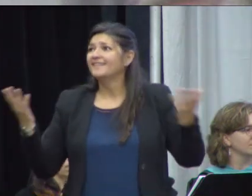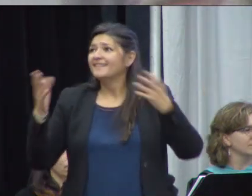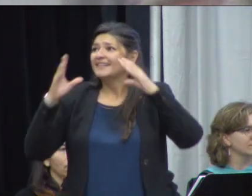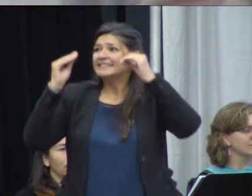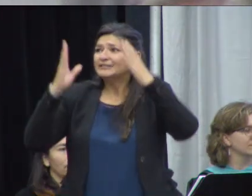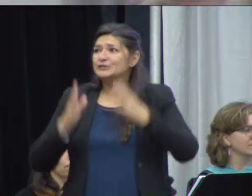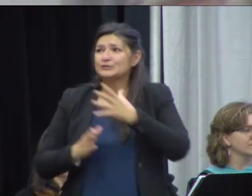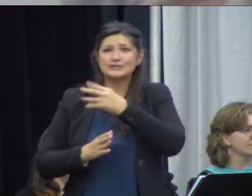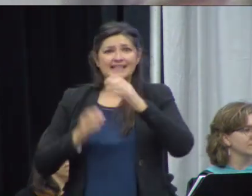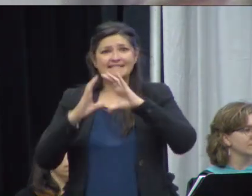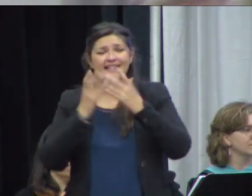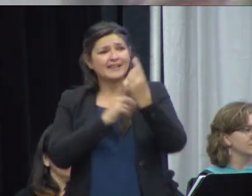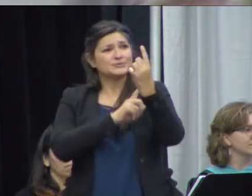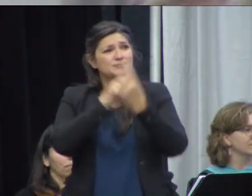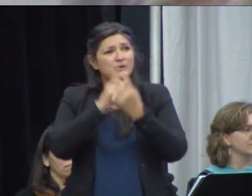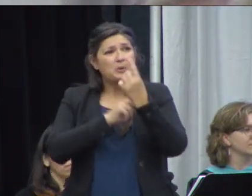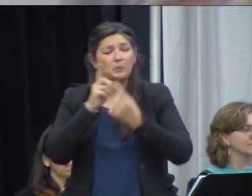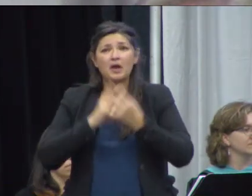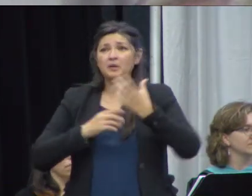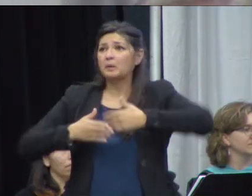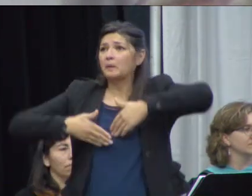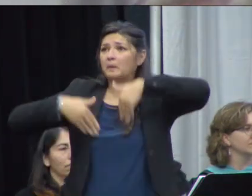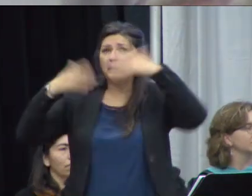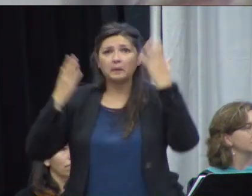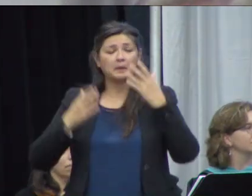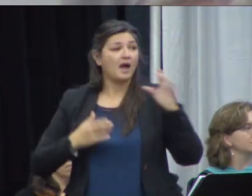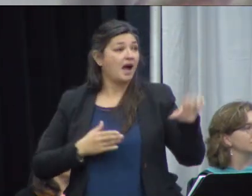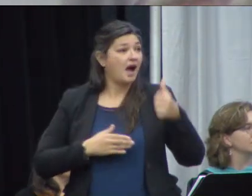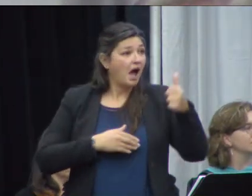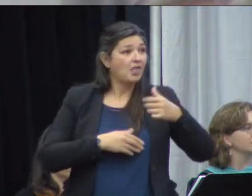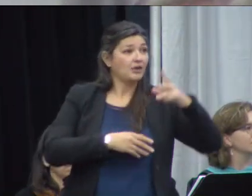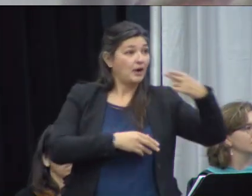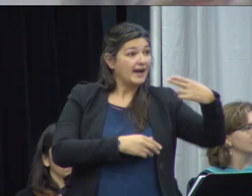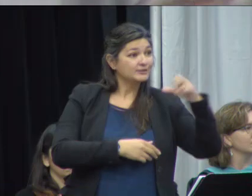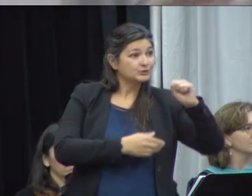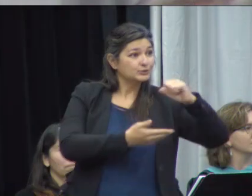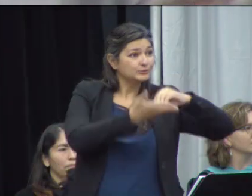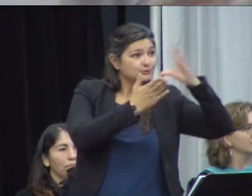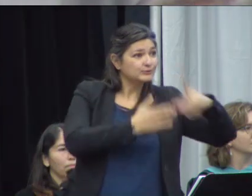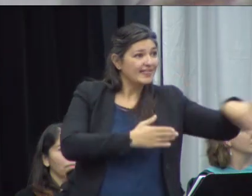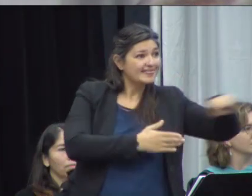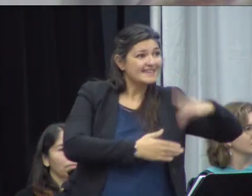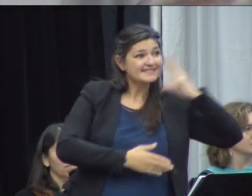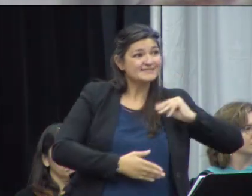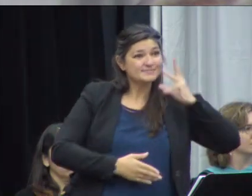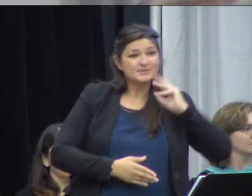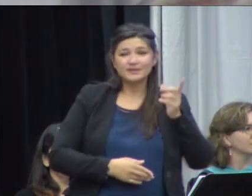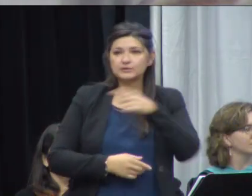that every high school student should experience. But despite all of this, you have persevered.